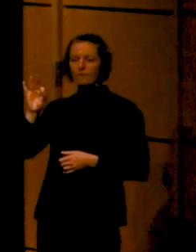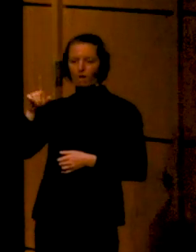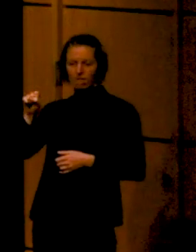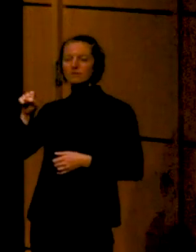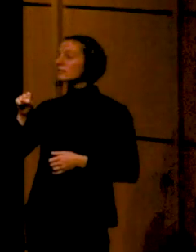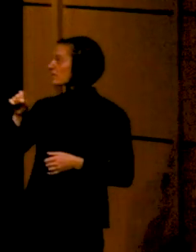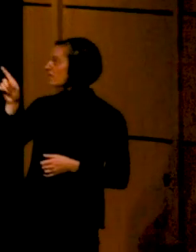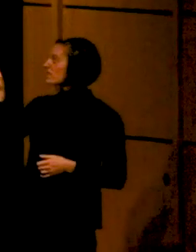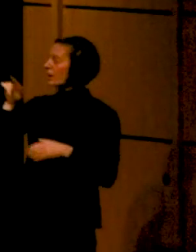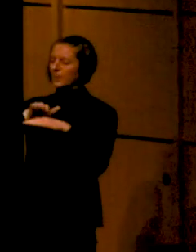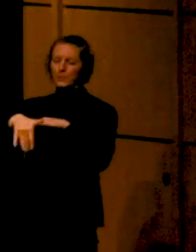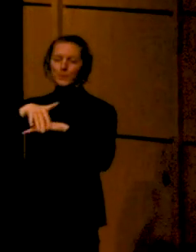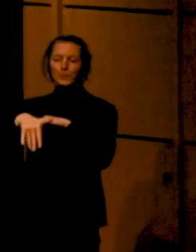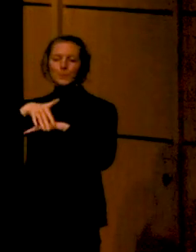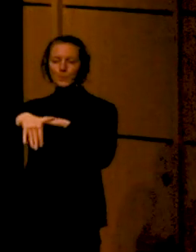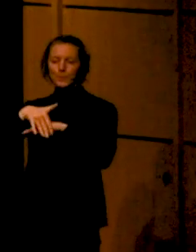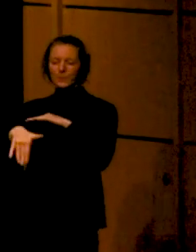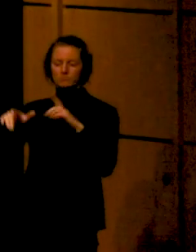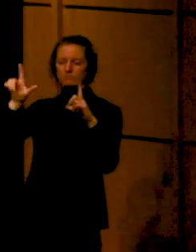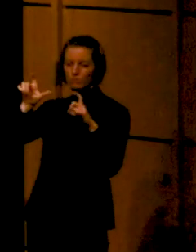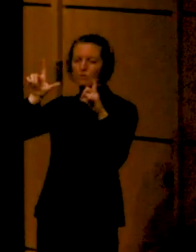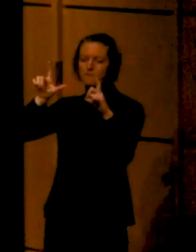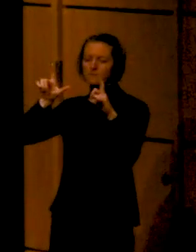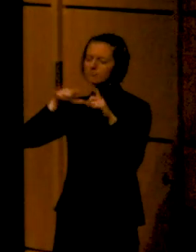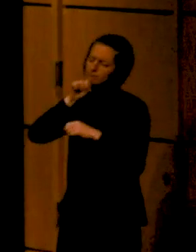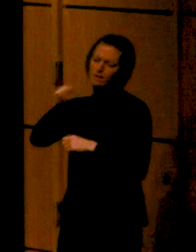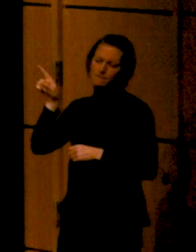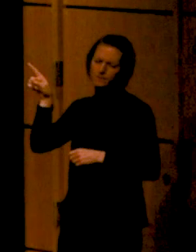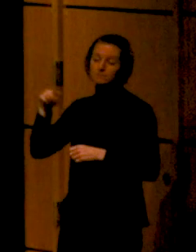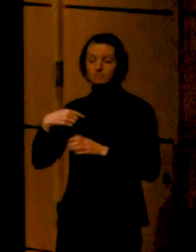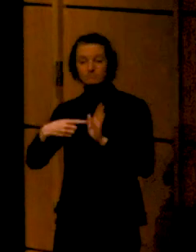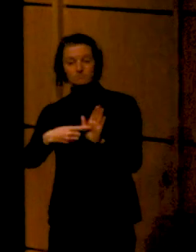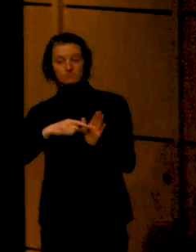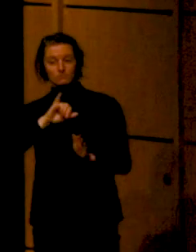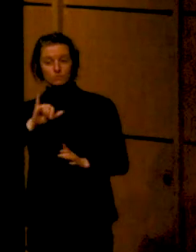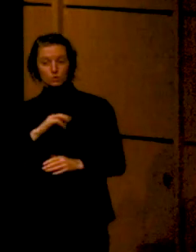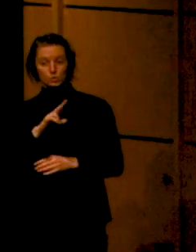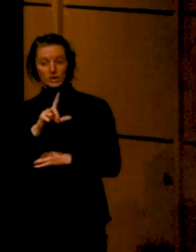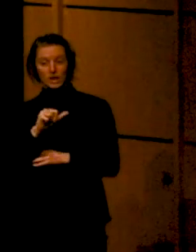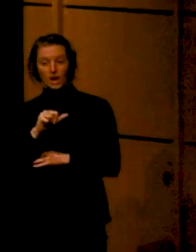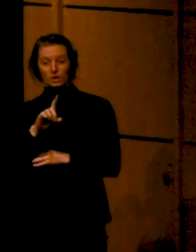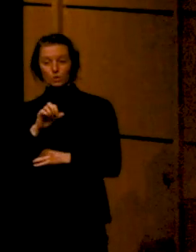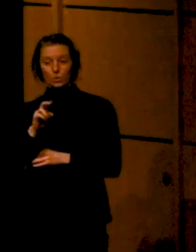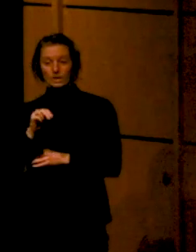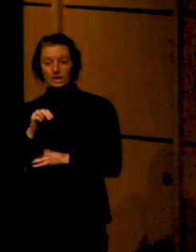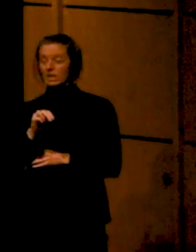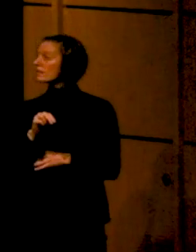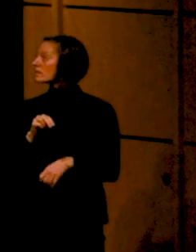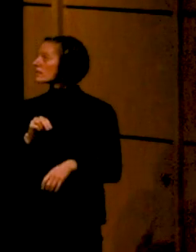When I showed it to Julia Dolan, she said, Oh gosh, Buzzy's being like Hansel Adams here!